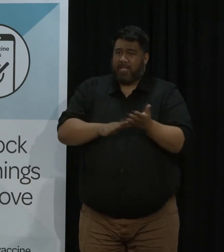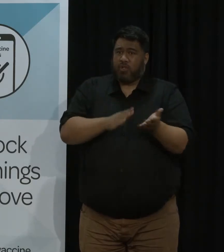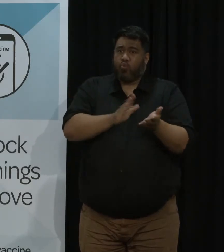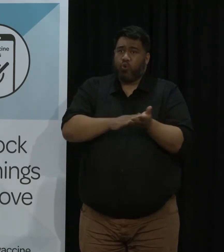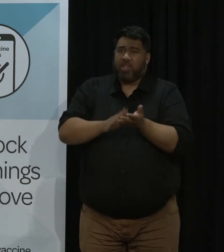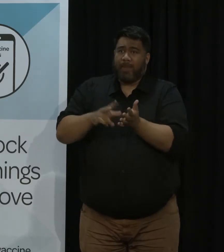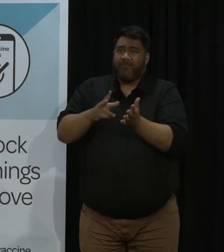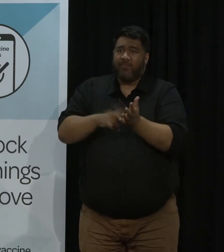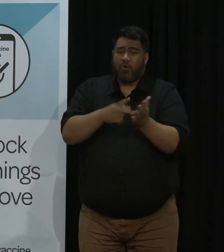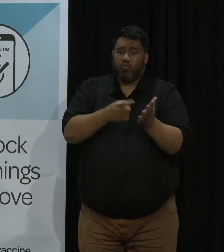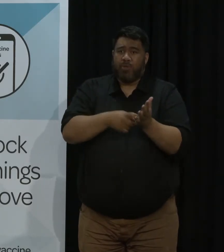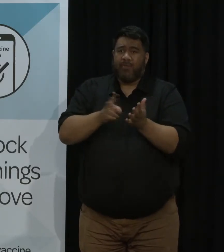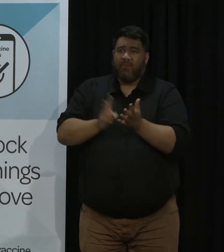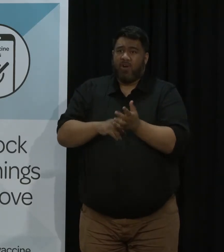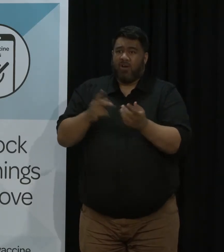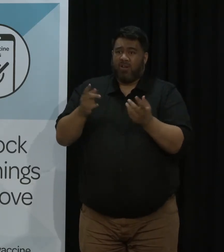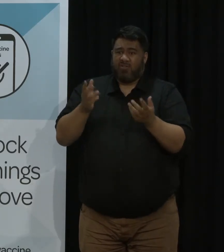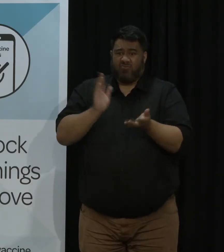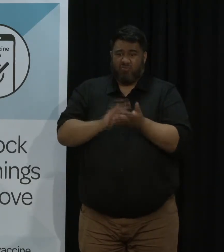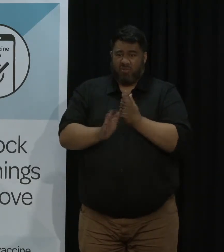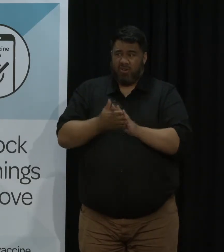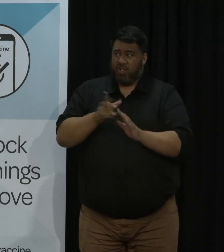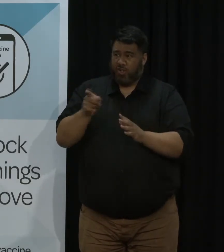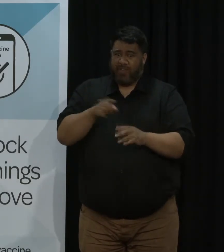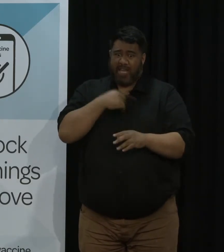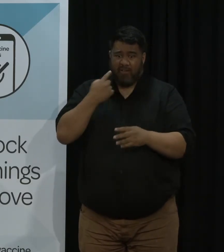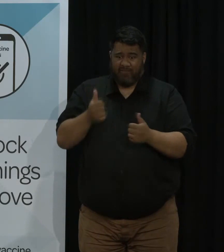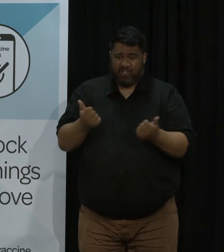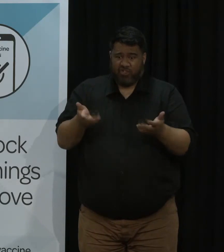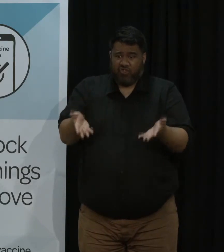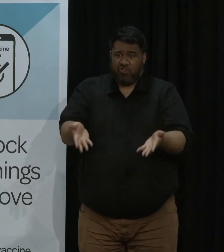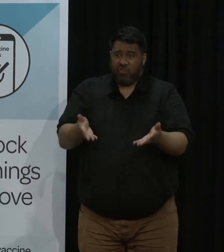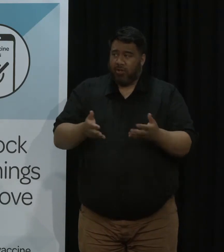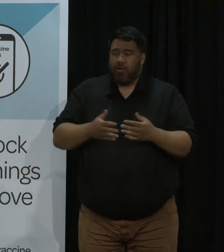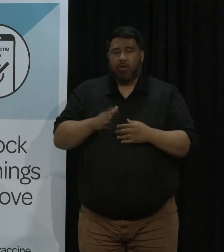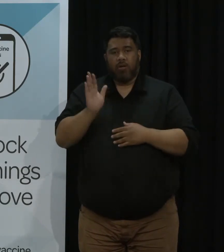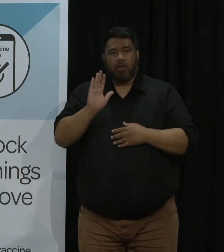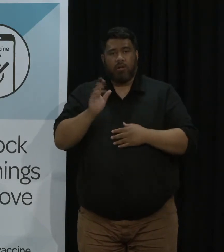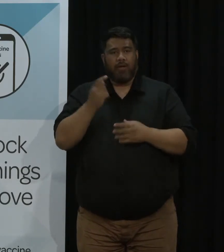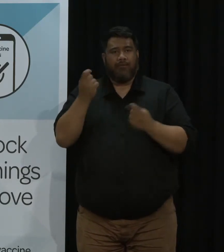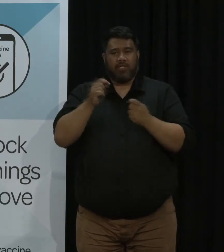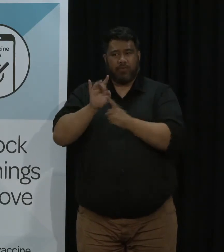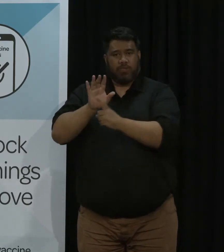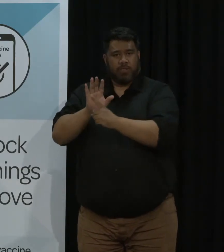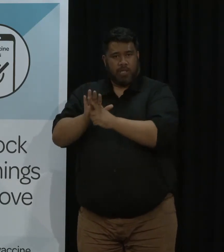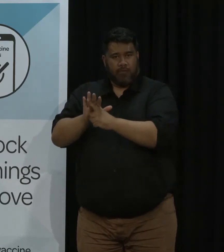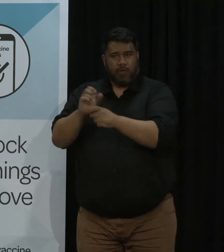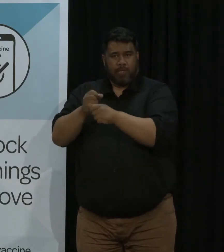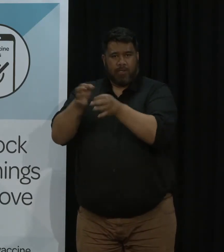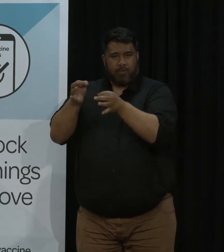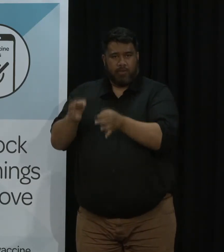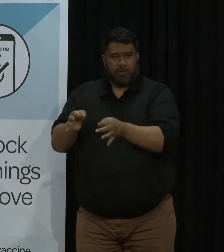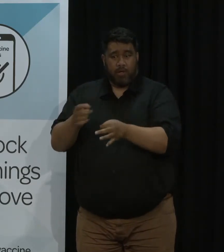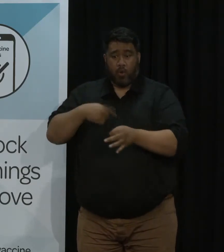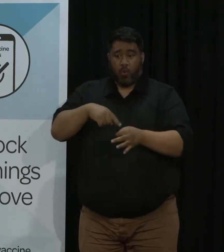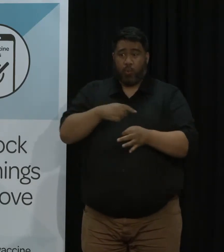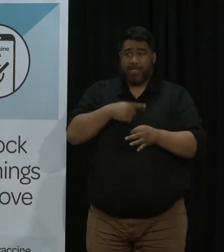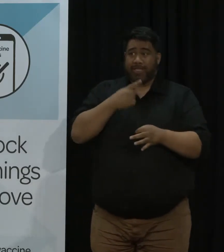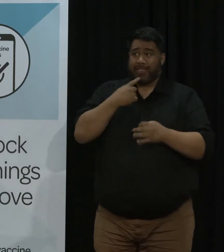home of the festival. So did you basically just kill... Ultimately those decisions